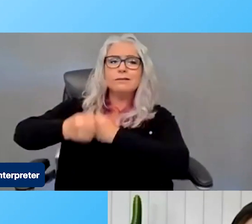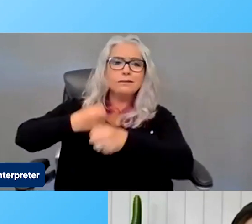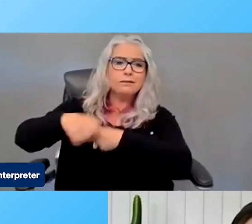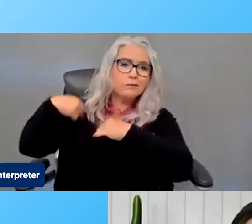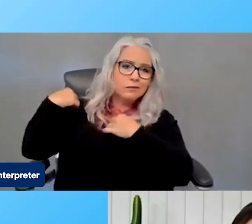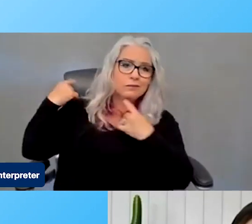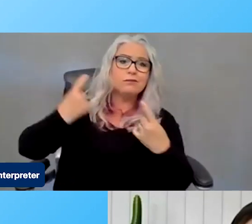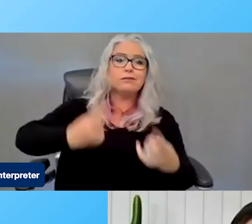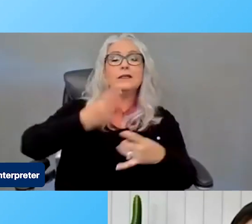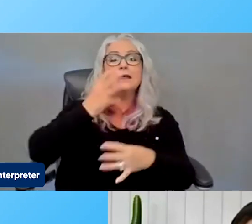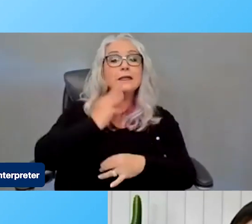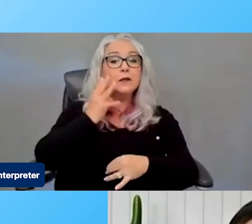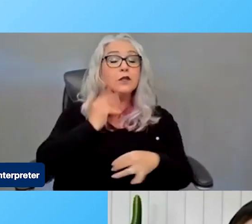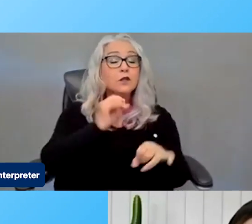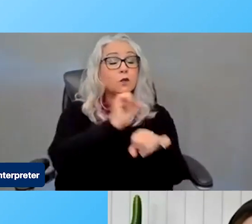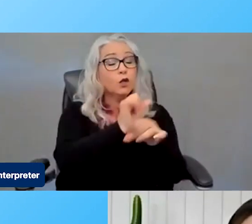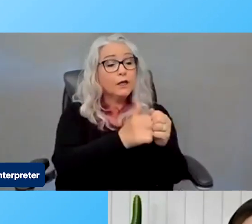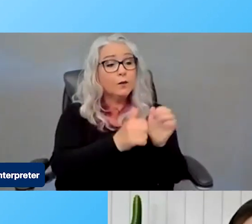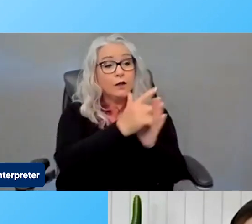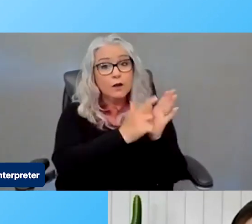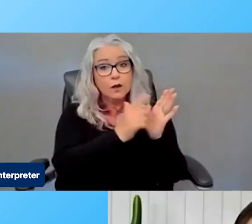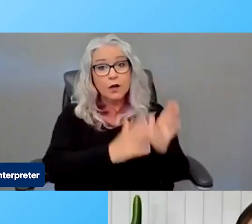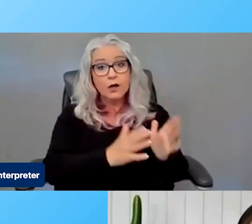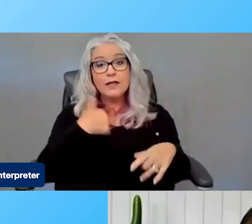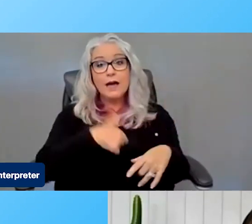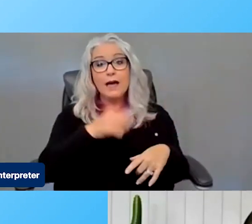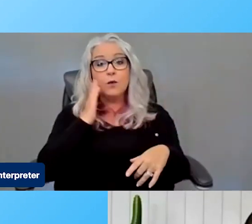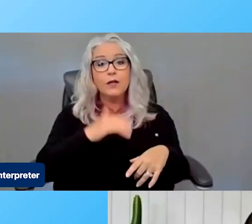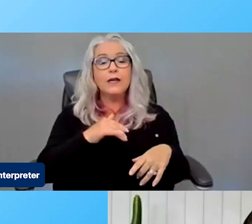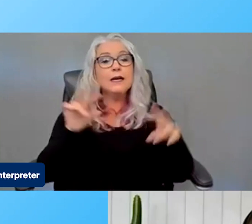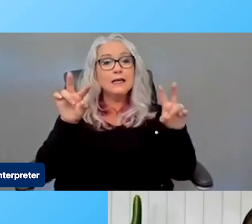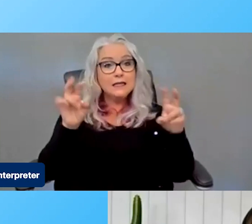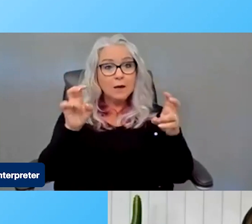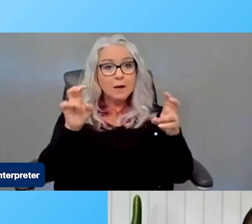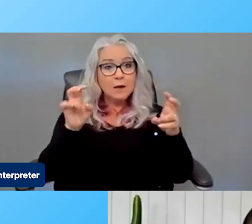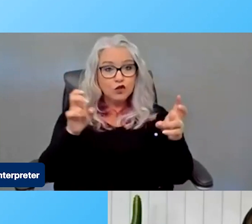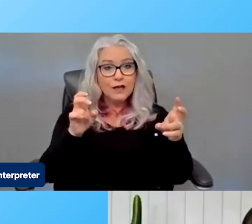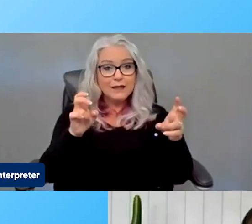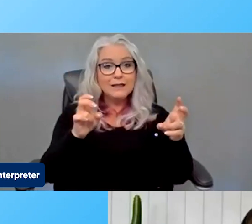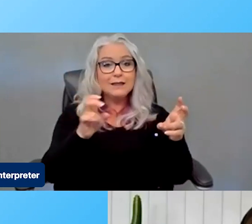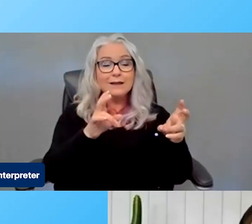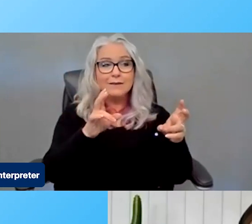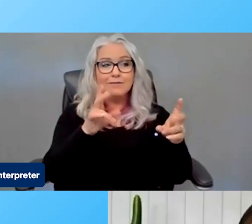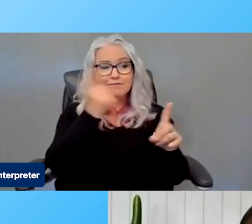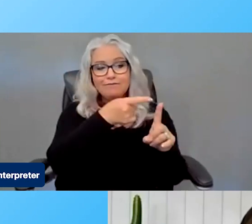as a what the lawyers like to call a subject matter expert. And I have worked with the